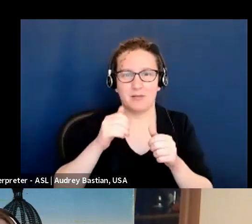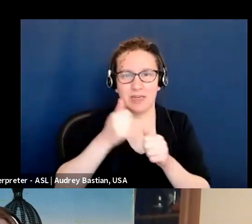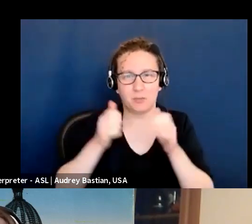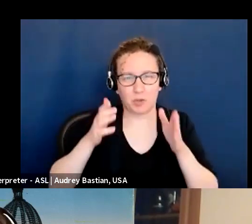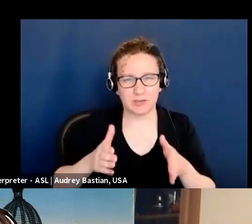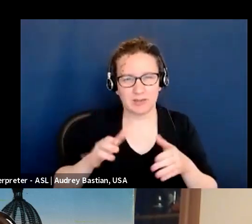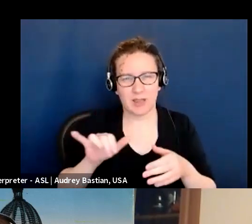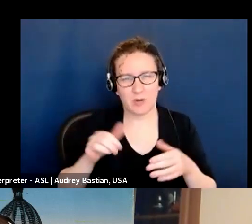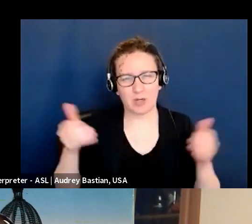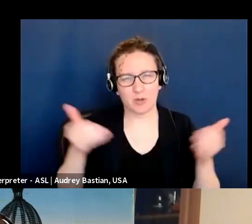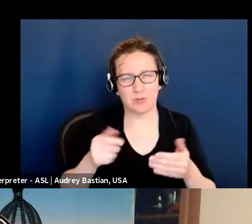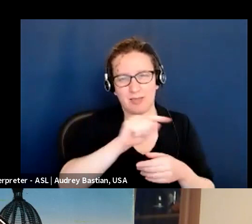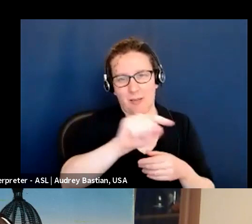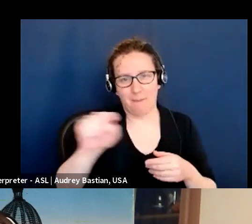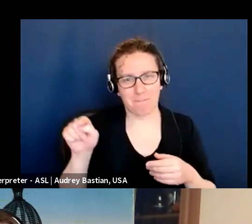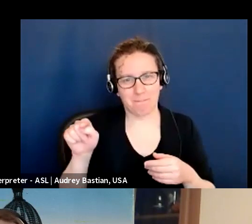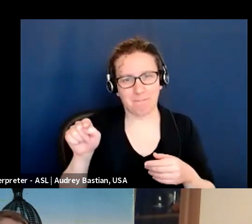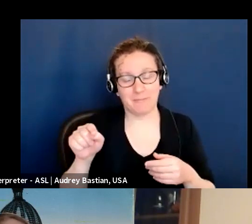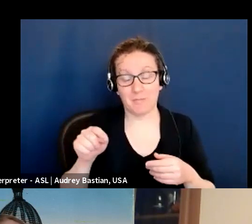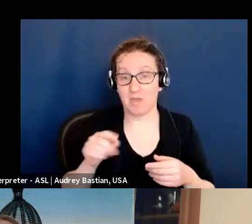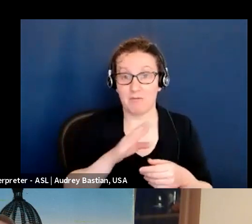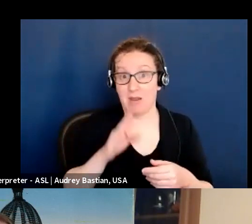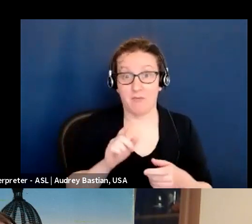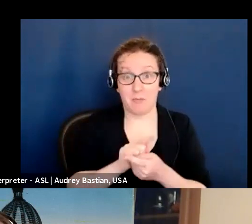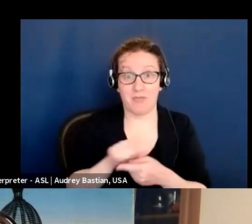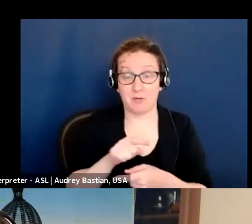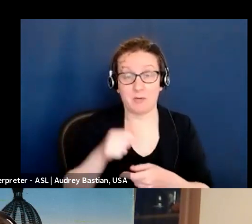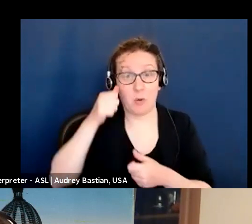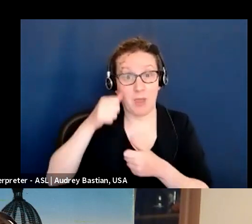And these are people I never met before so that was interesting. And then once you do the